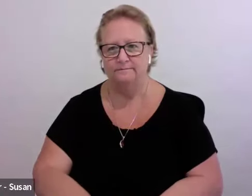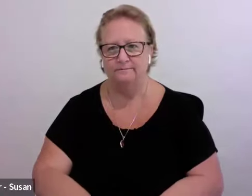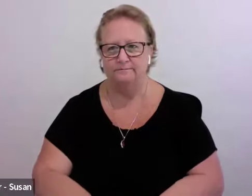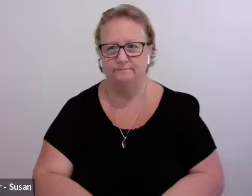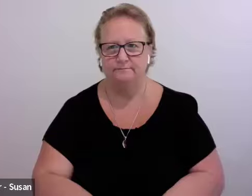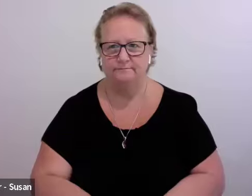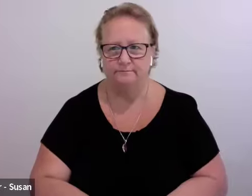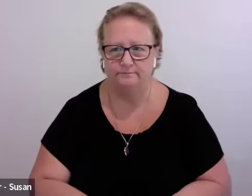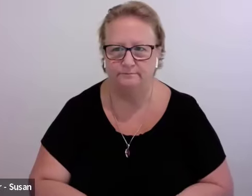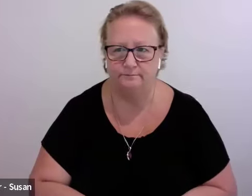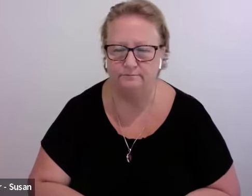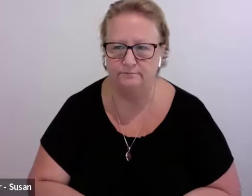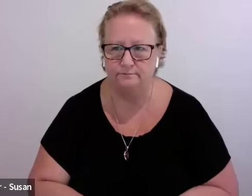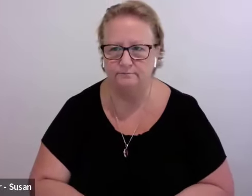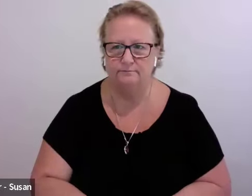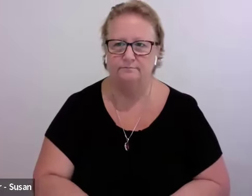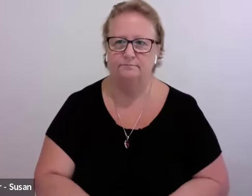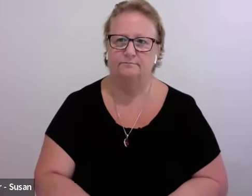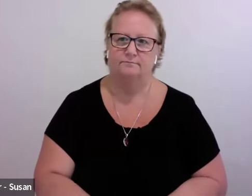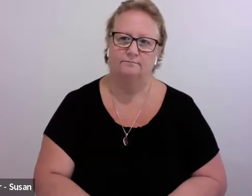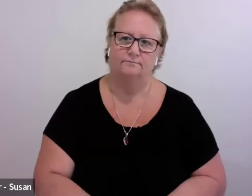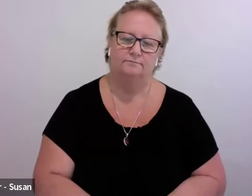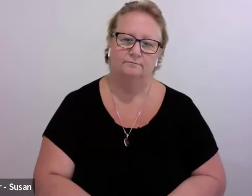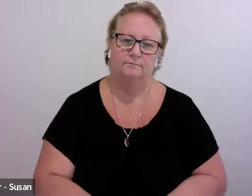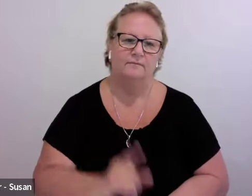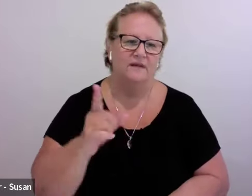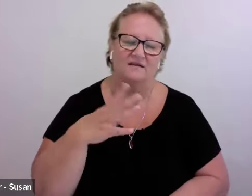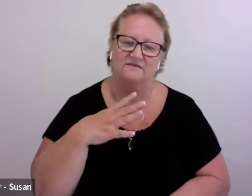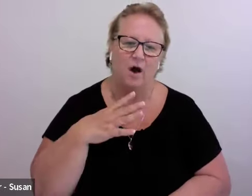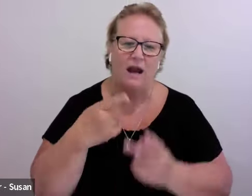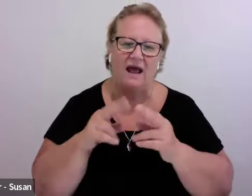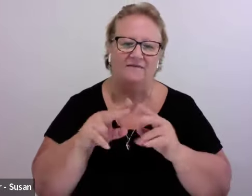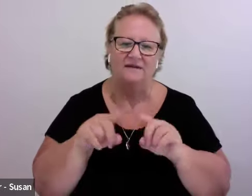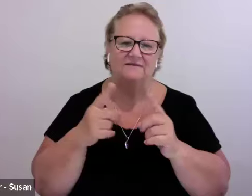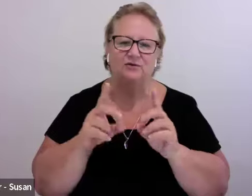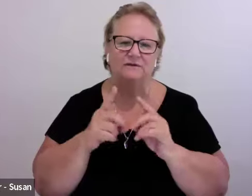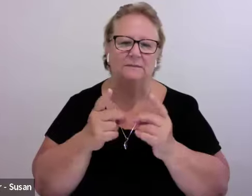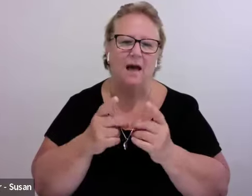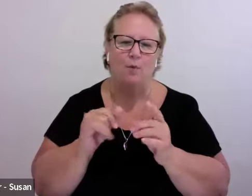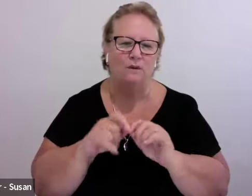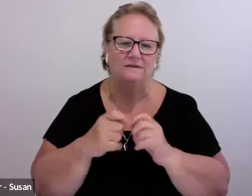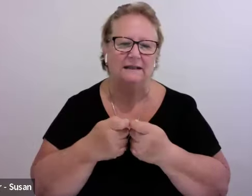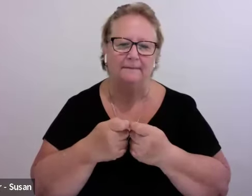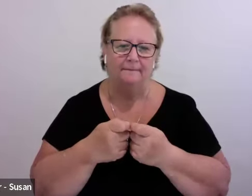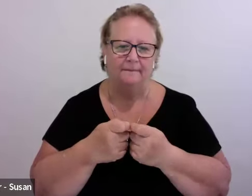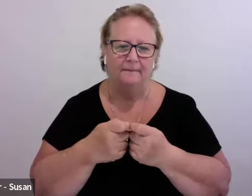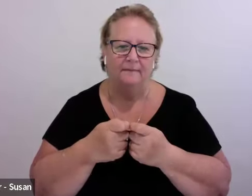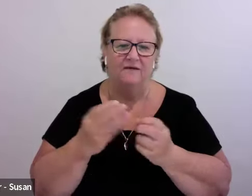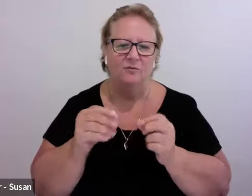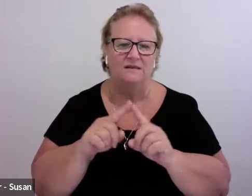multiple applications, but individual people can only be named on one team. So it's fine if